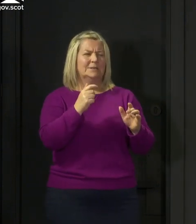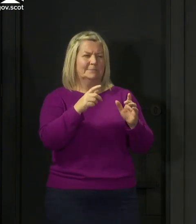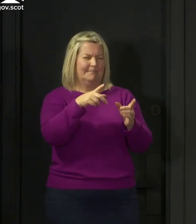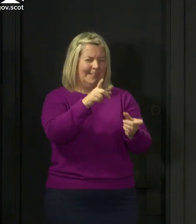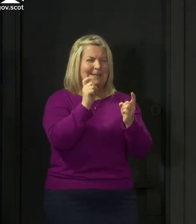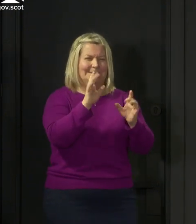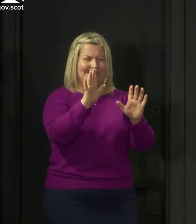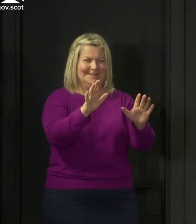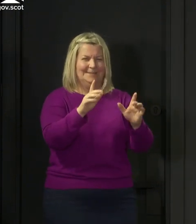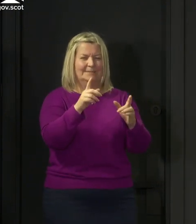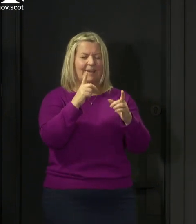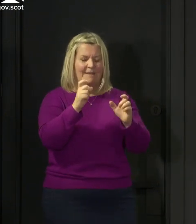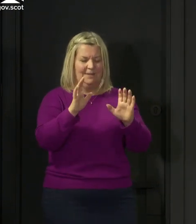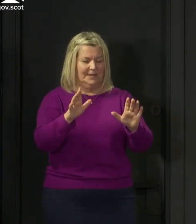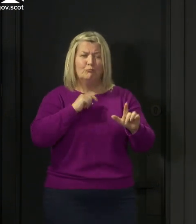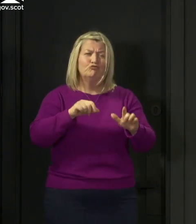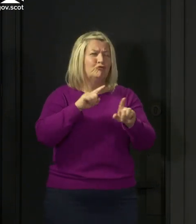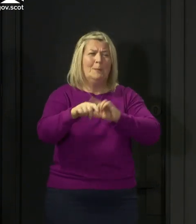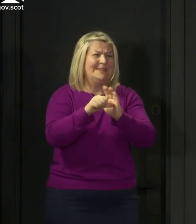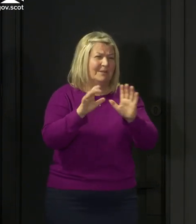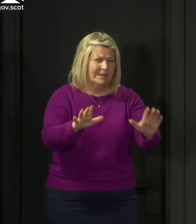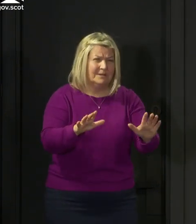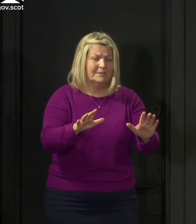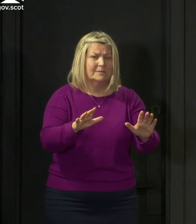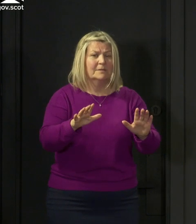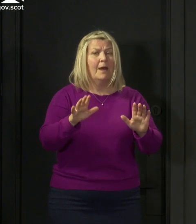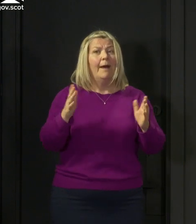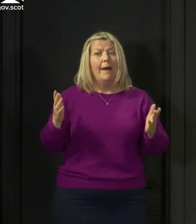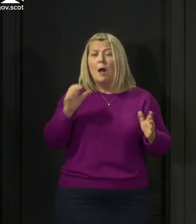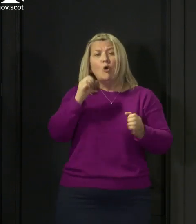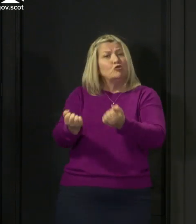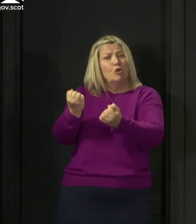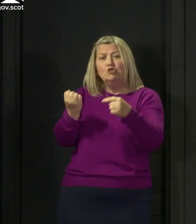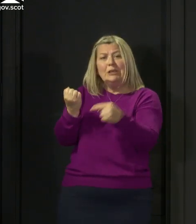or obtuse. It's not for me to judge whether these actions are premature in England, that's